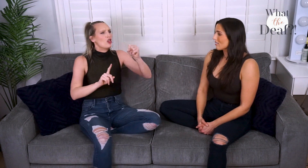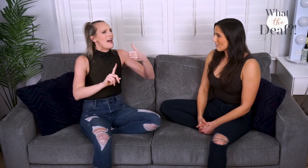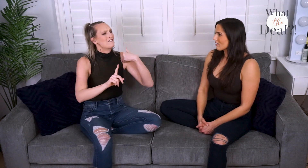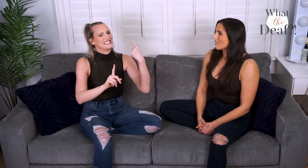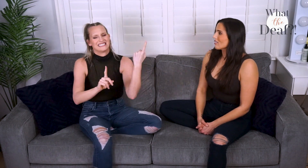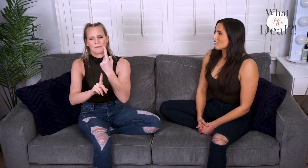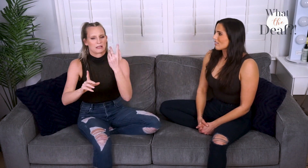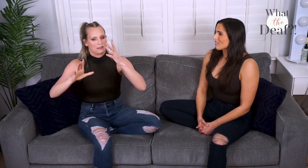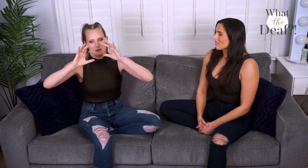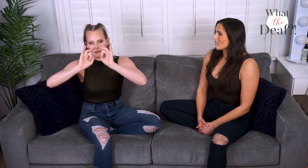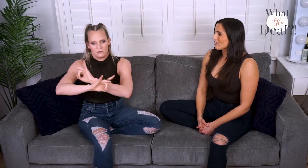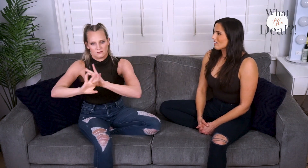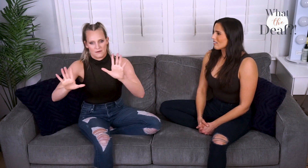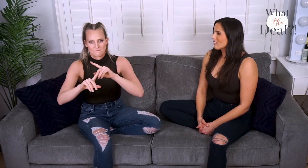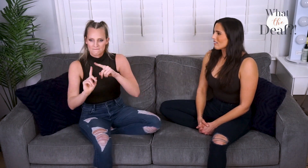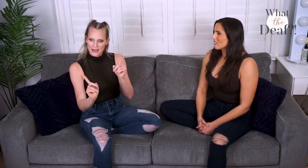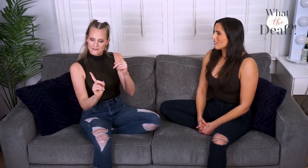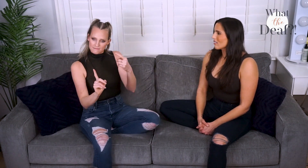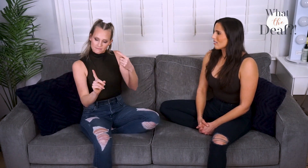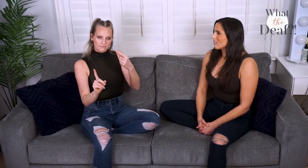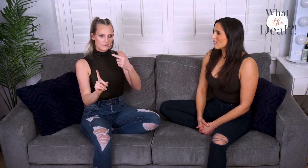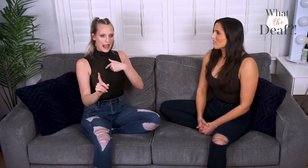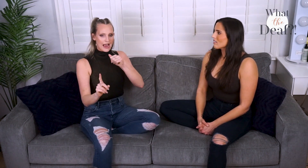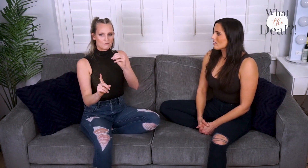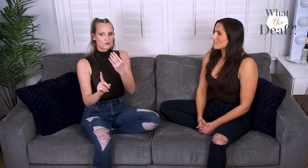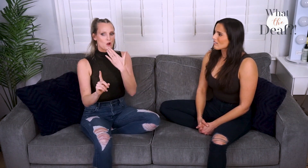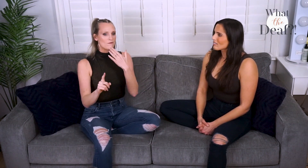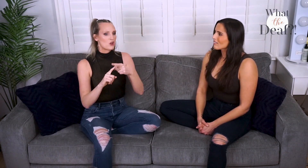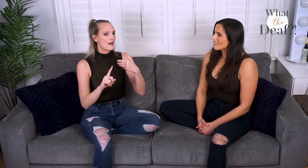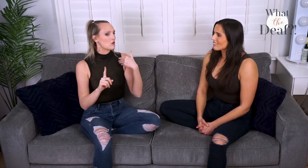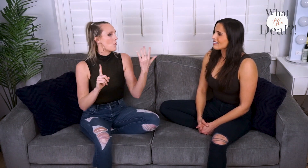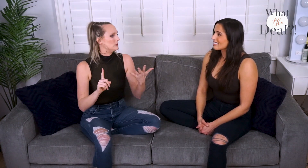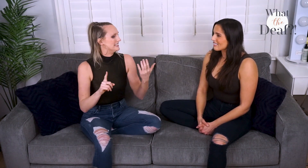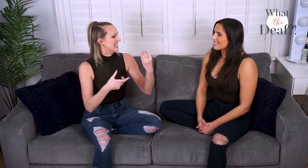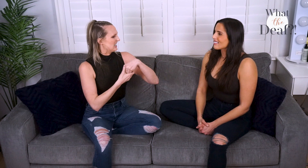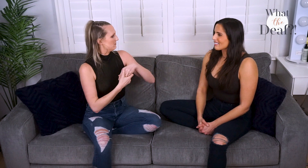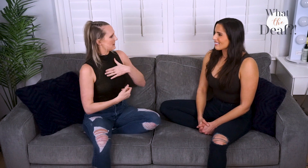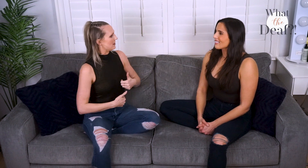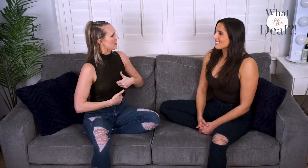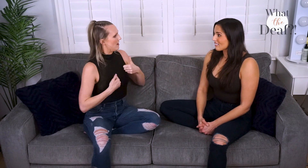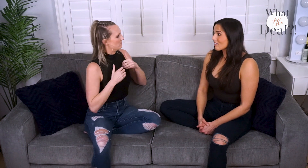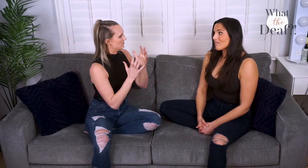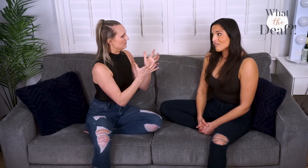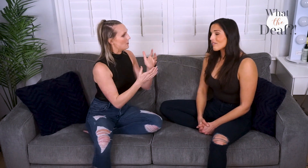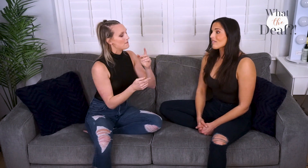or, you know it could be something horrific, but I am extremely grateful for what I do have in my life.